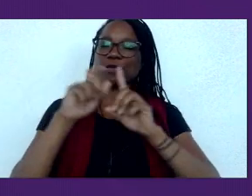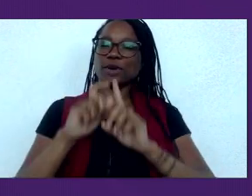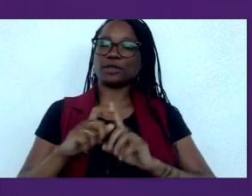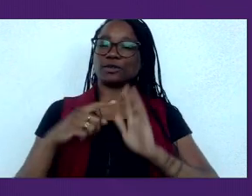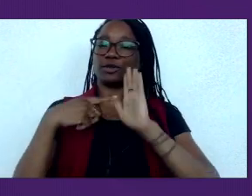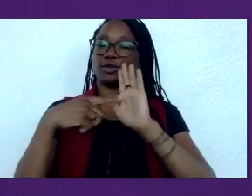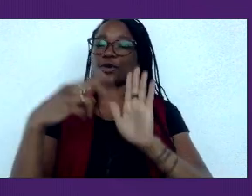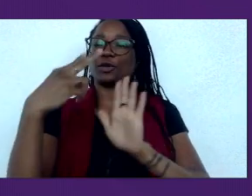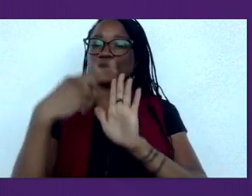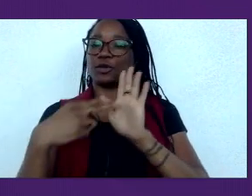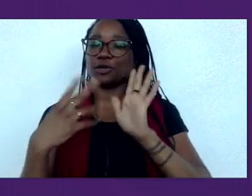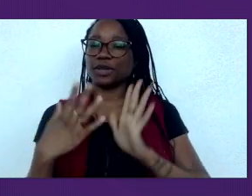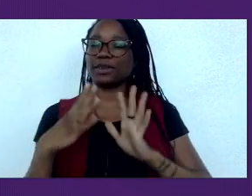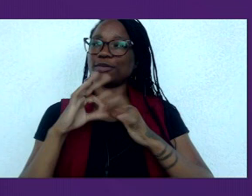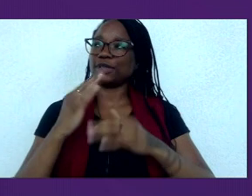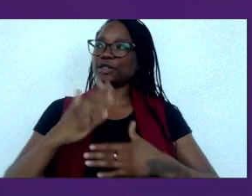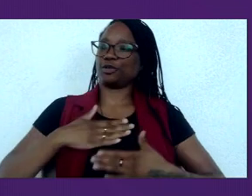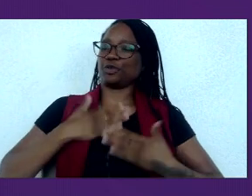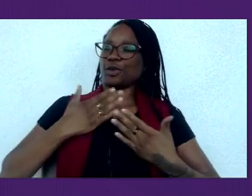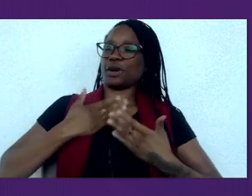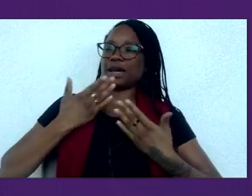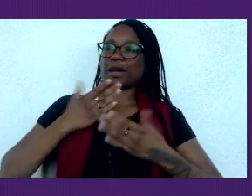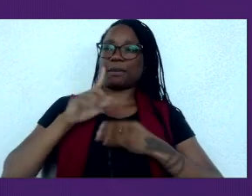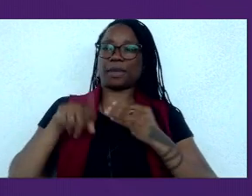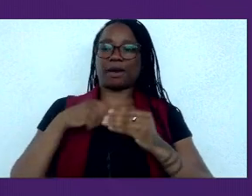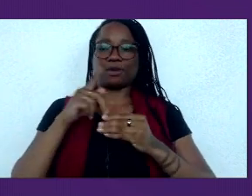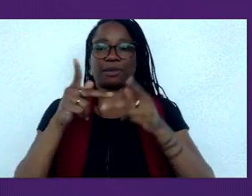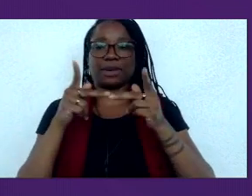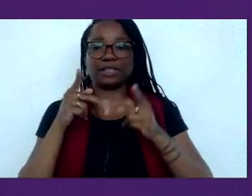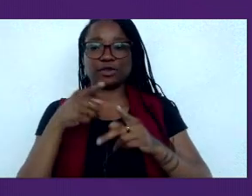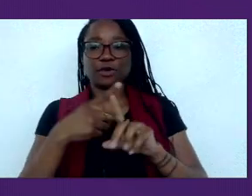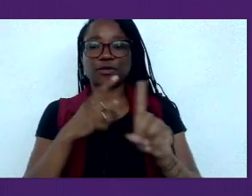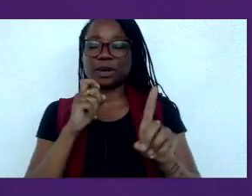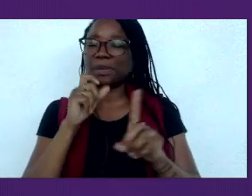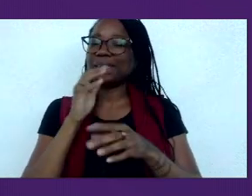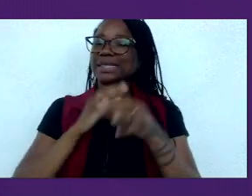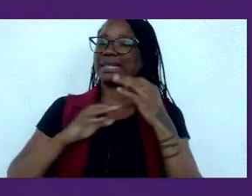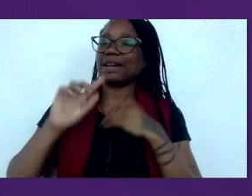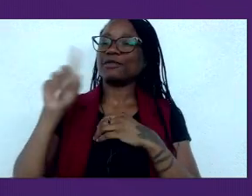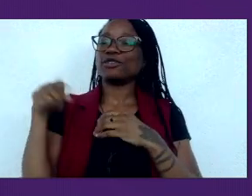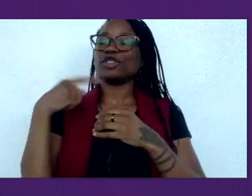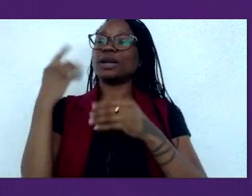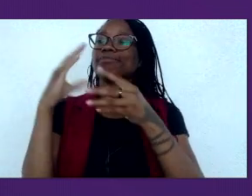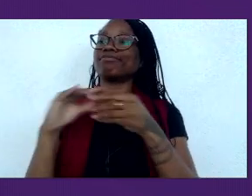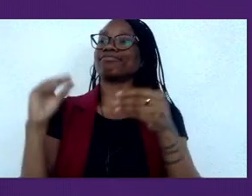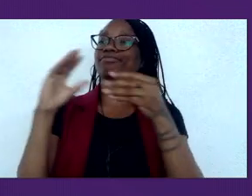just telling them about it. So, we want the joy. We want that to leap off of the page.